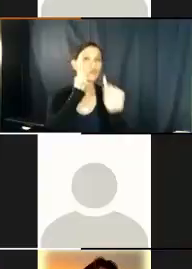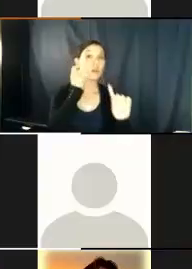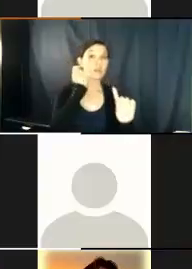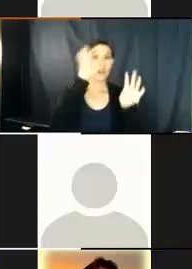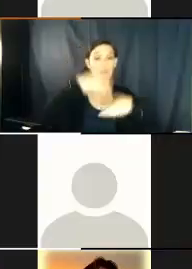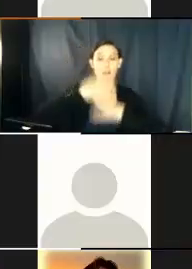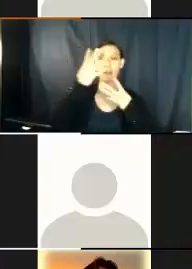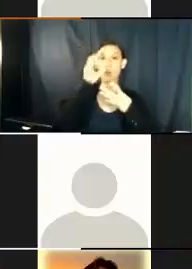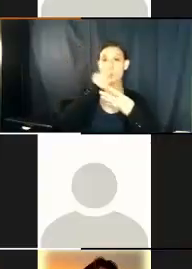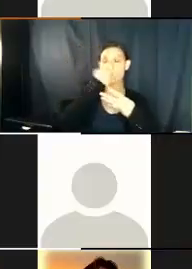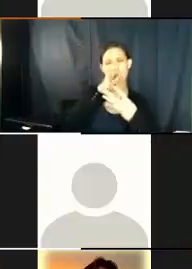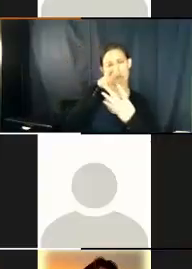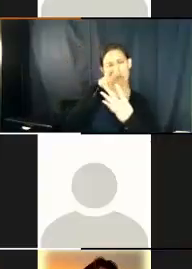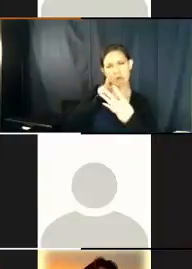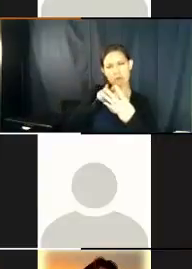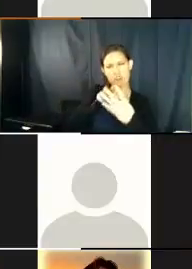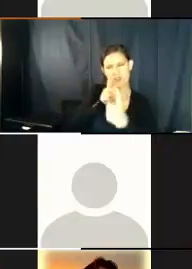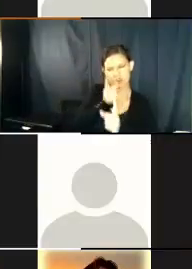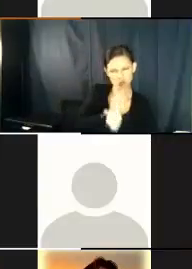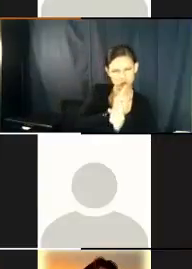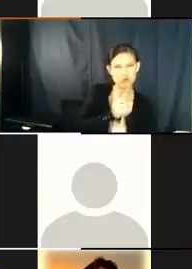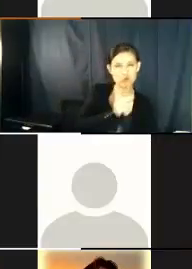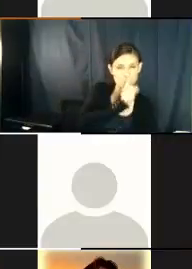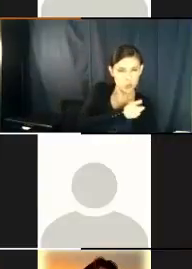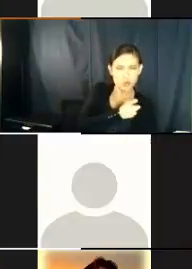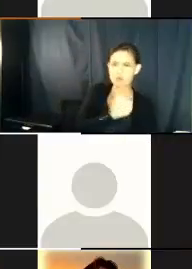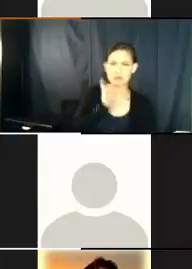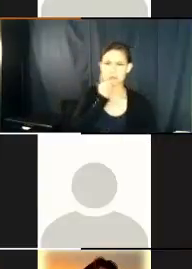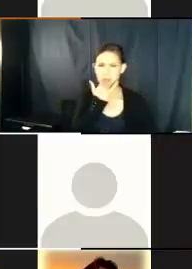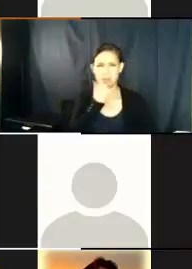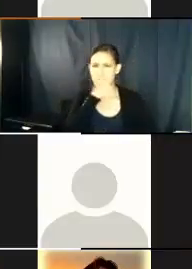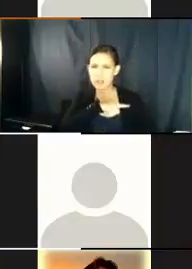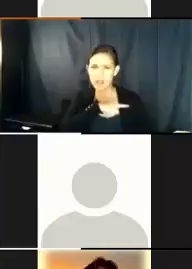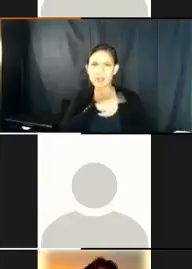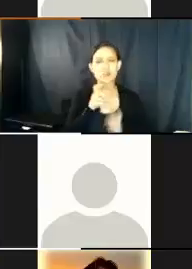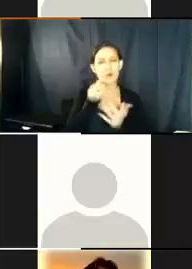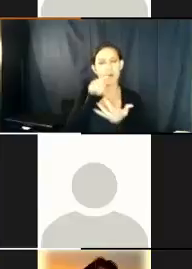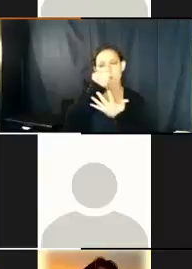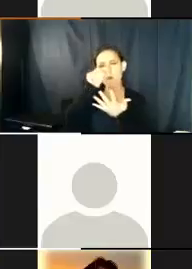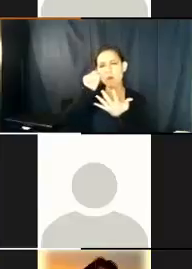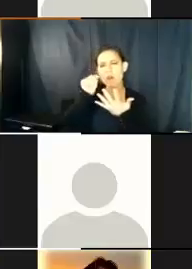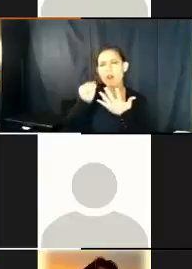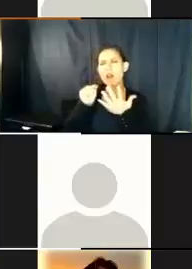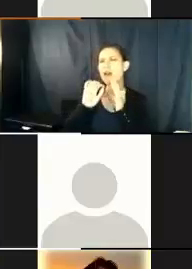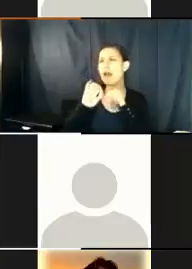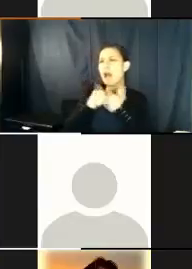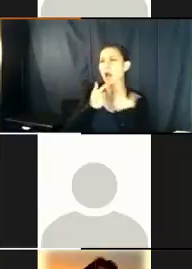how do I know if this is true or not true. What keys can I look for that will tell me if this is a reliable source or not a reliable